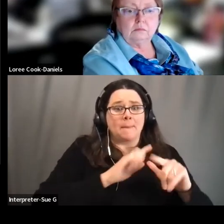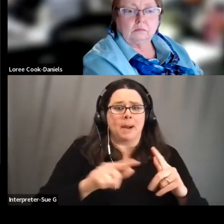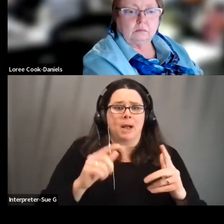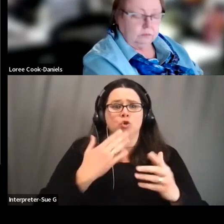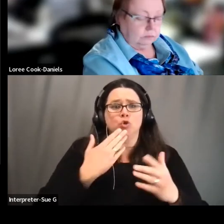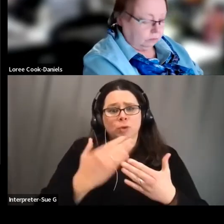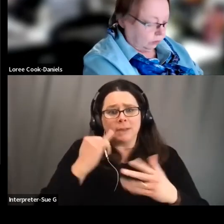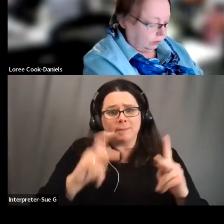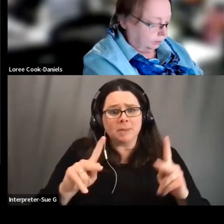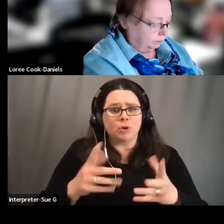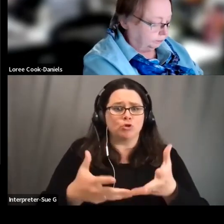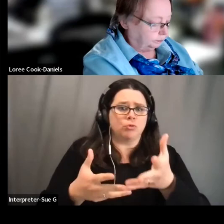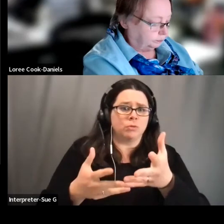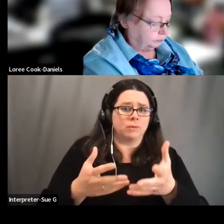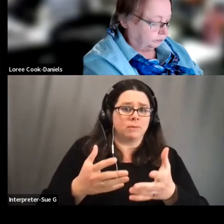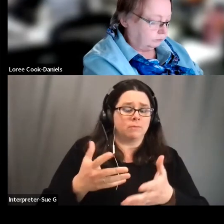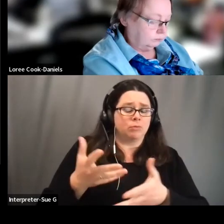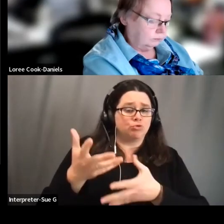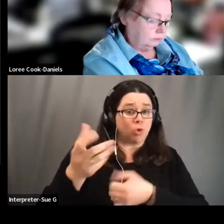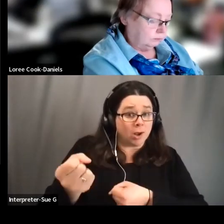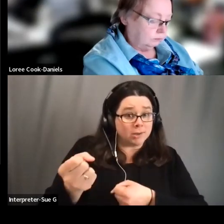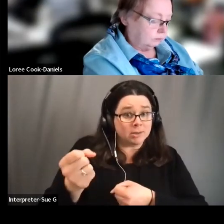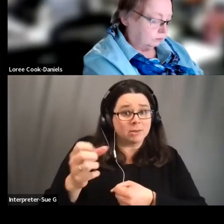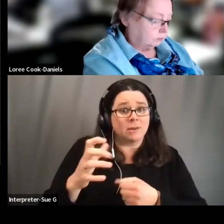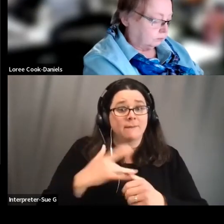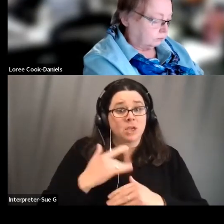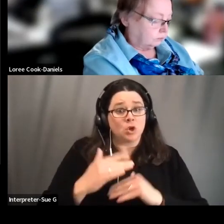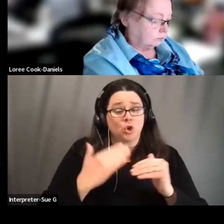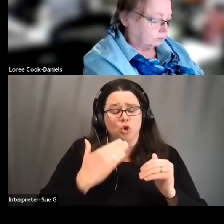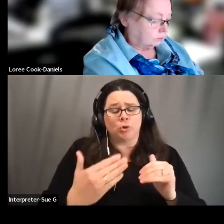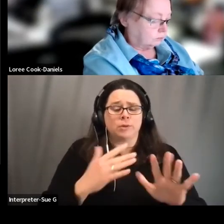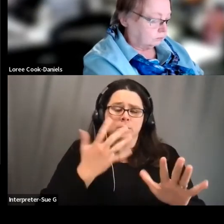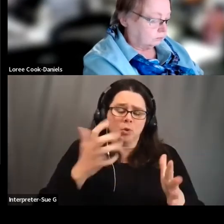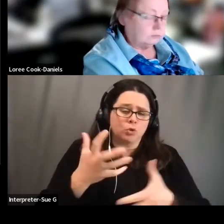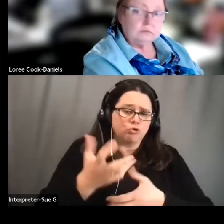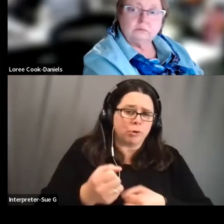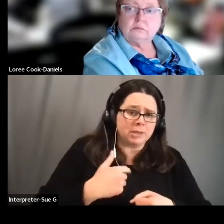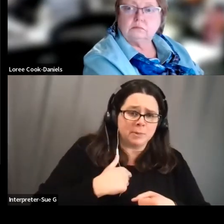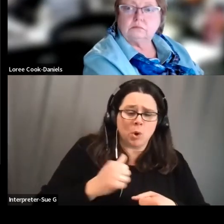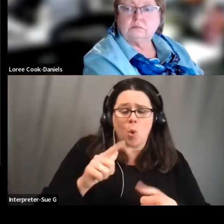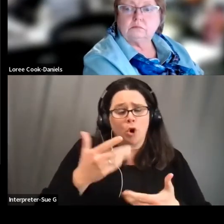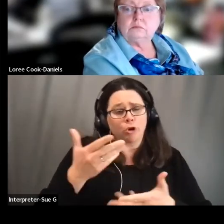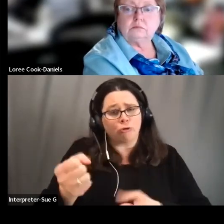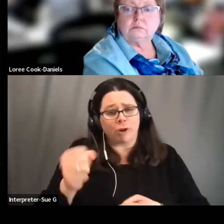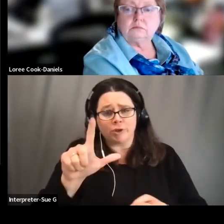and can trust the source and not that you're gonna want to trust me or Loree or any of us.